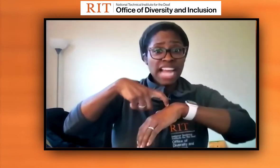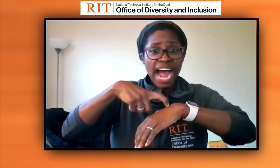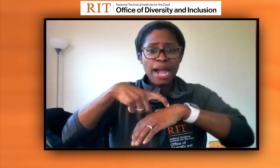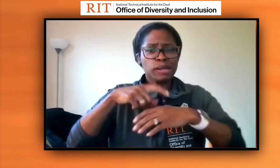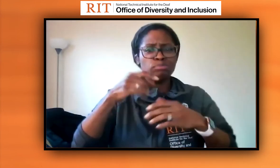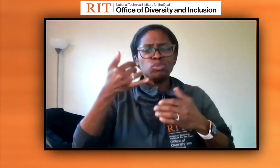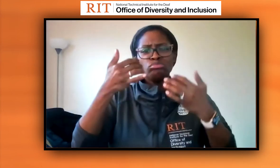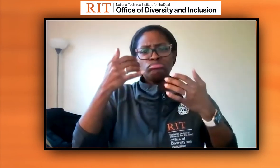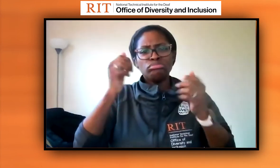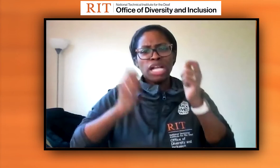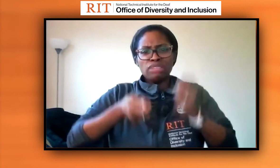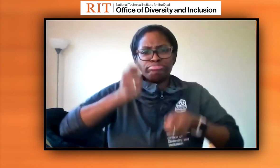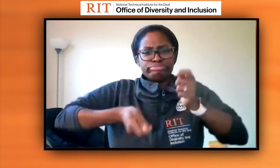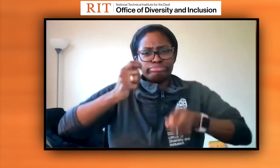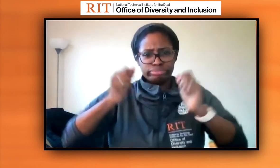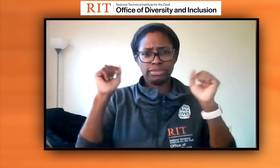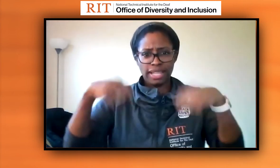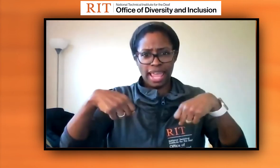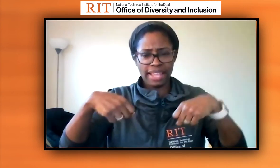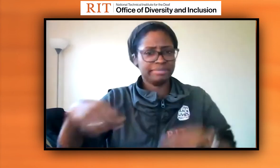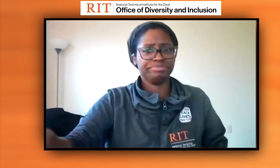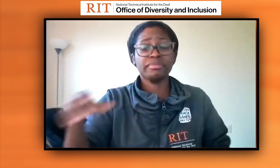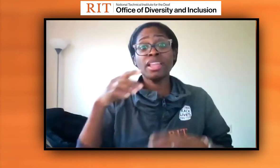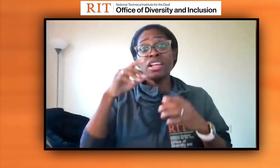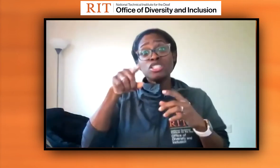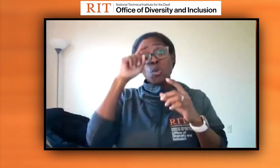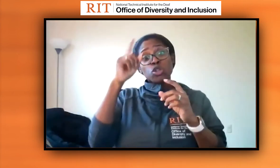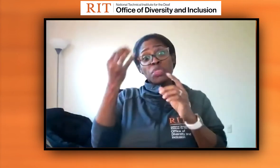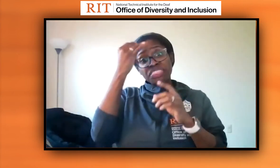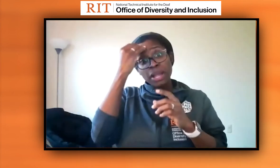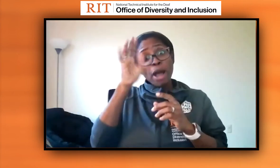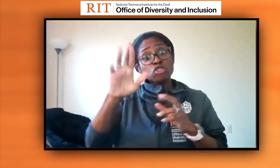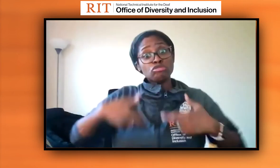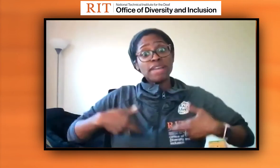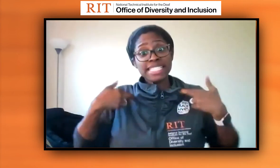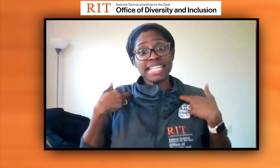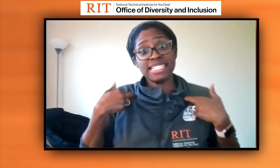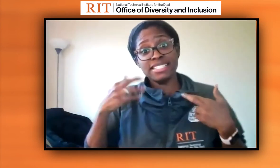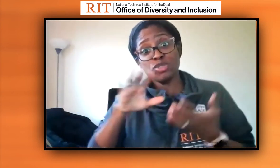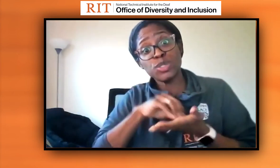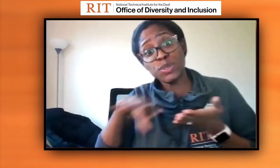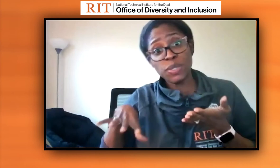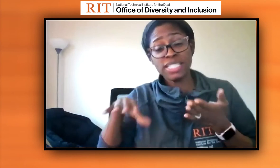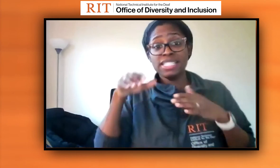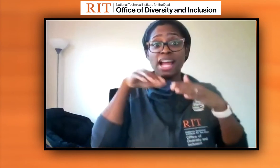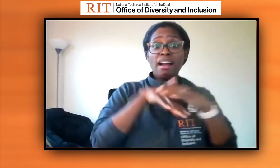And over time, we can change, transform, and shift, and when you think about your residents coming onto the floor